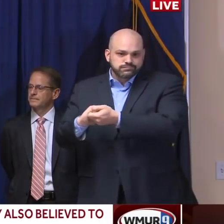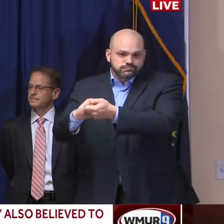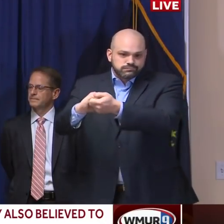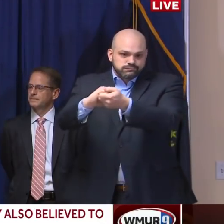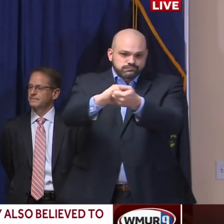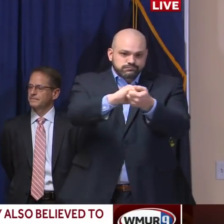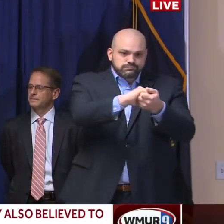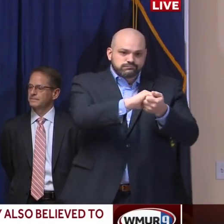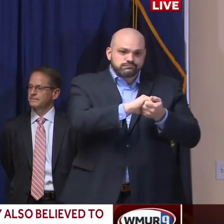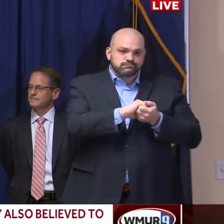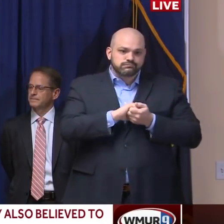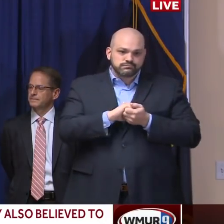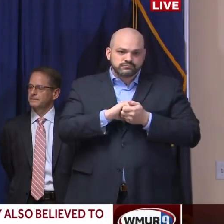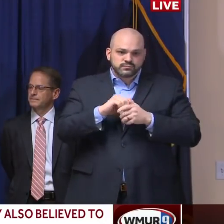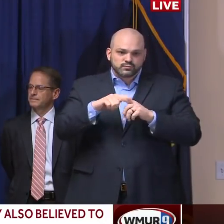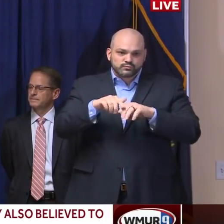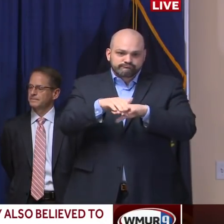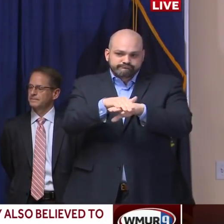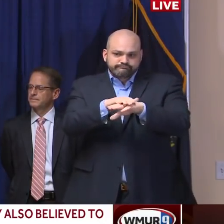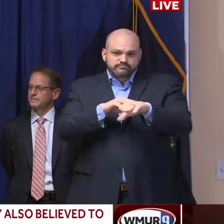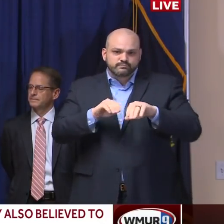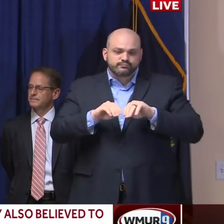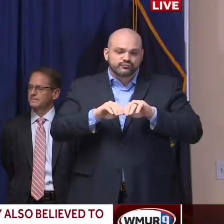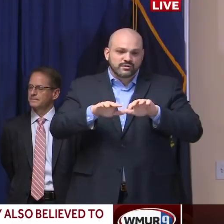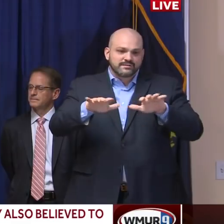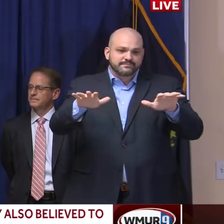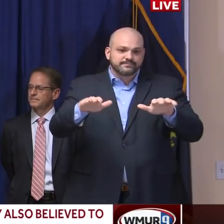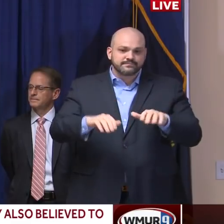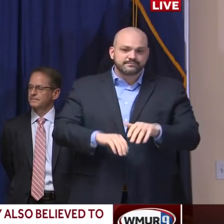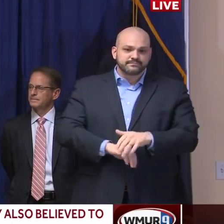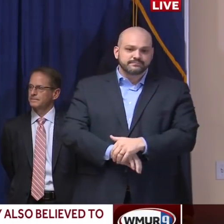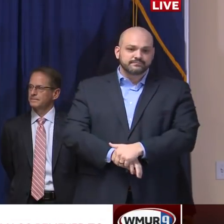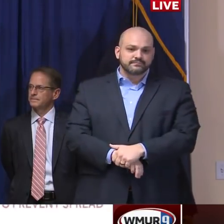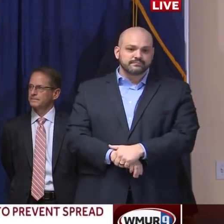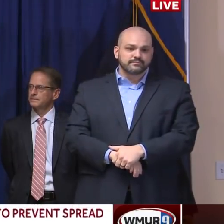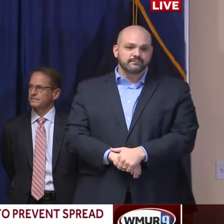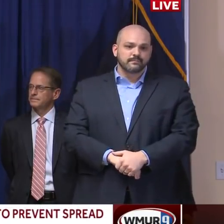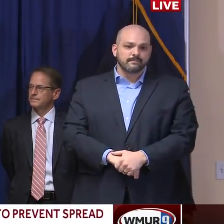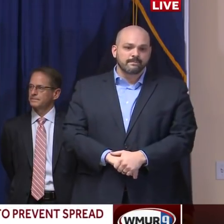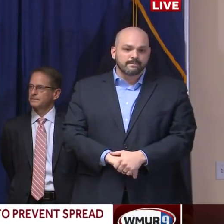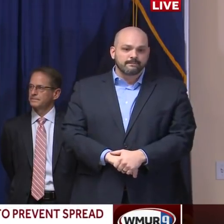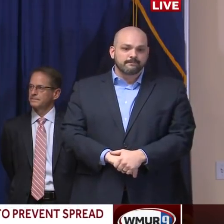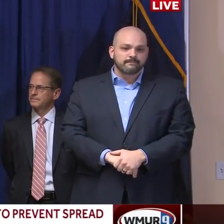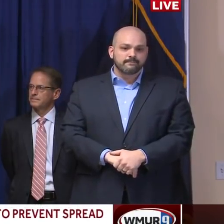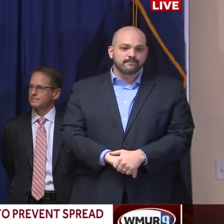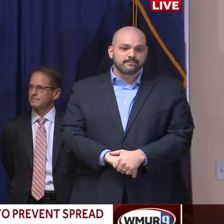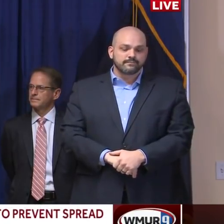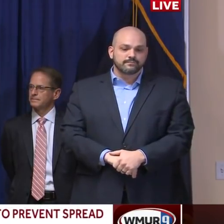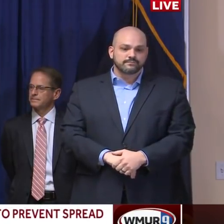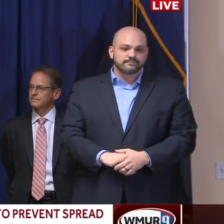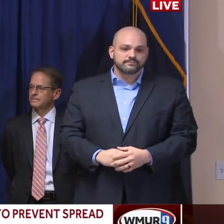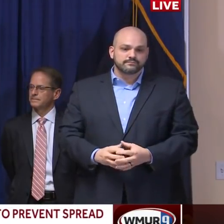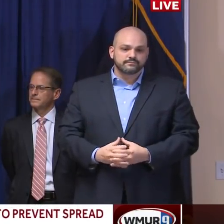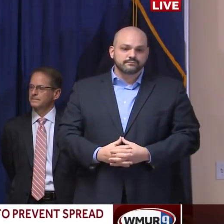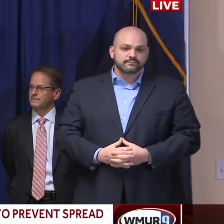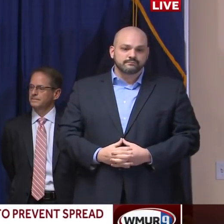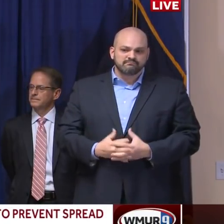IT IS OUR COLLECTIVE RESPONSIBILITY TO HELP SLOW THE SPREAD OF COVID-19 IN NEW HAMPSHIRE AND AROUND THE U.S.